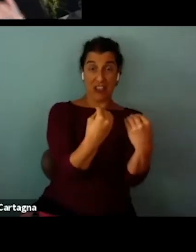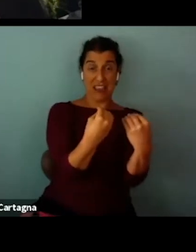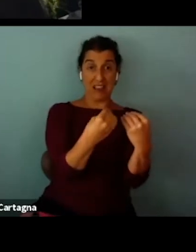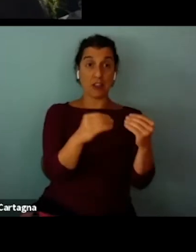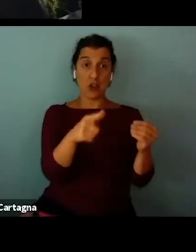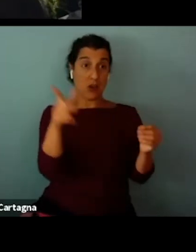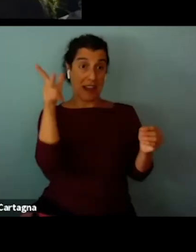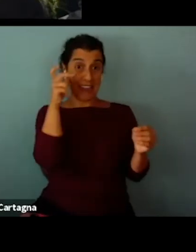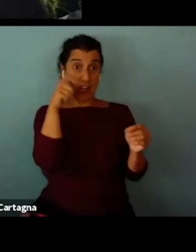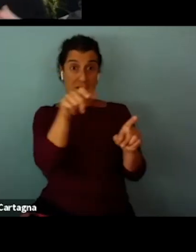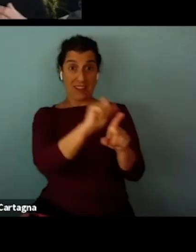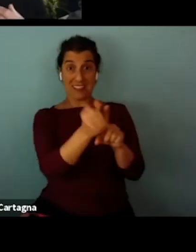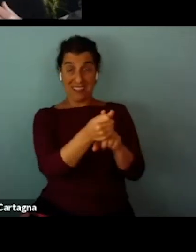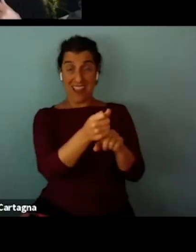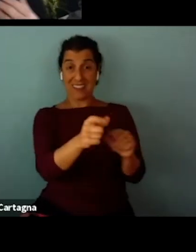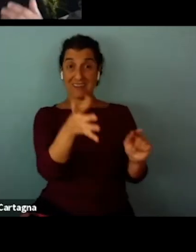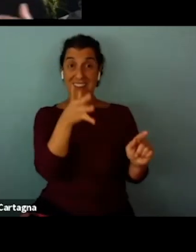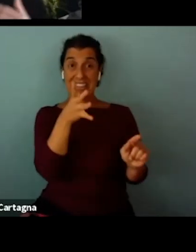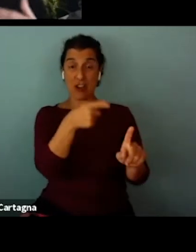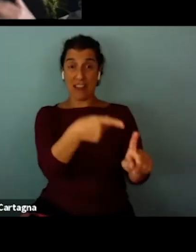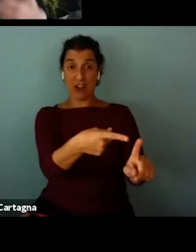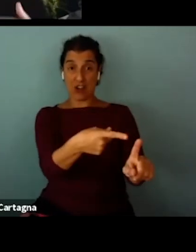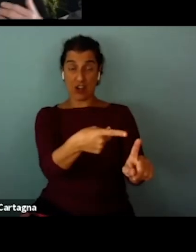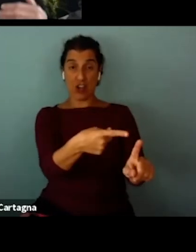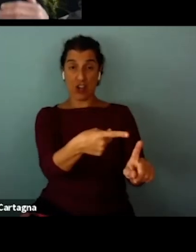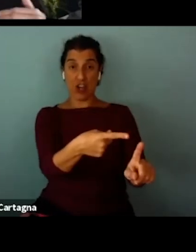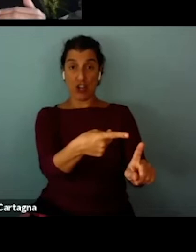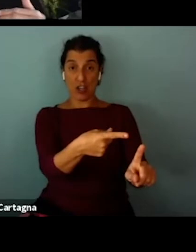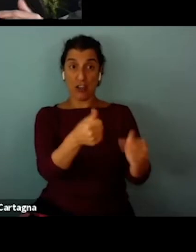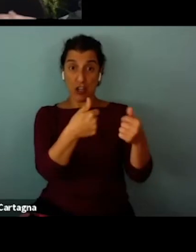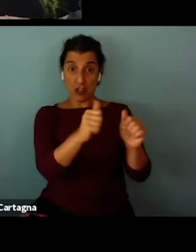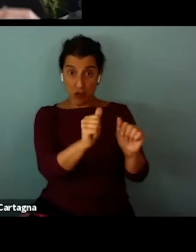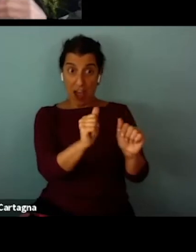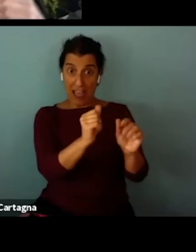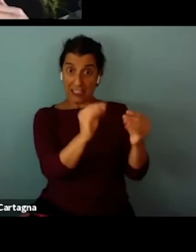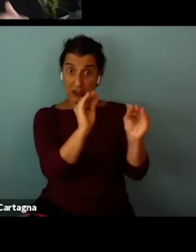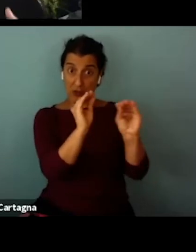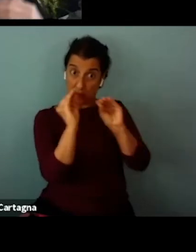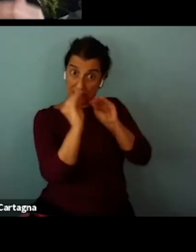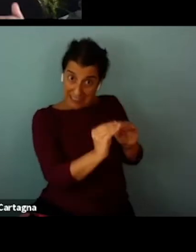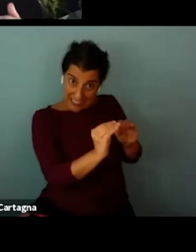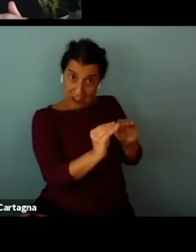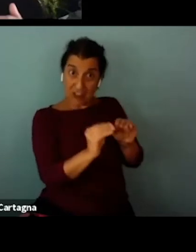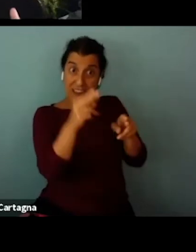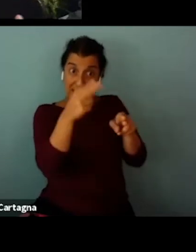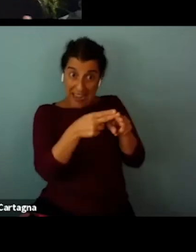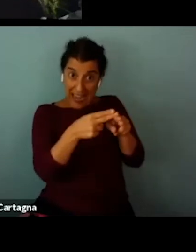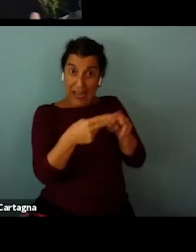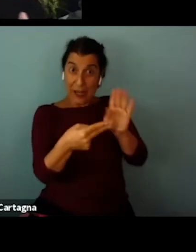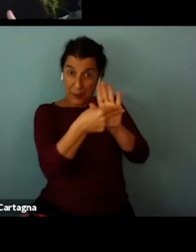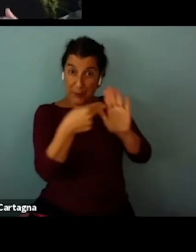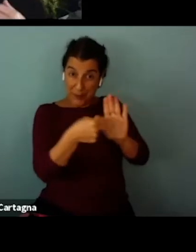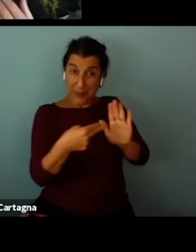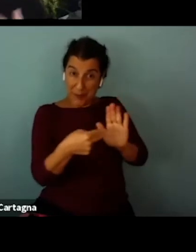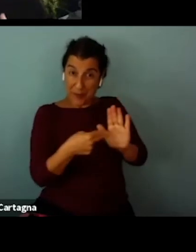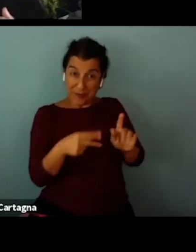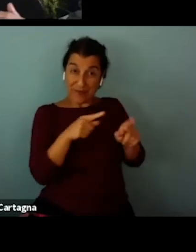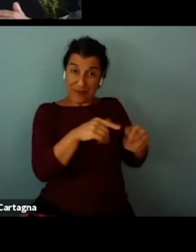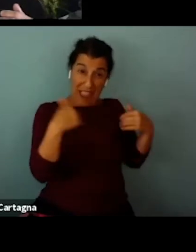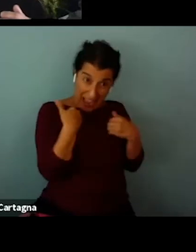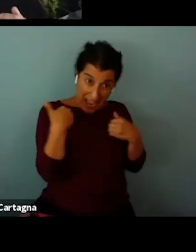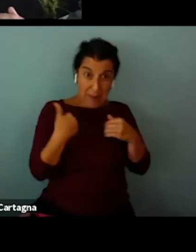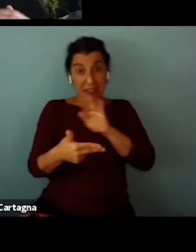the caregiver trying to teach the names of some of the animals or or the sounds that they make